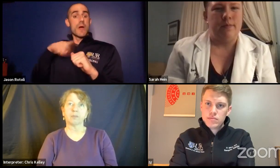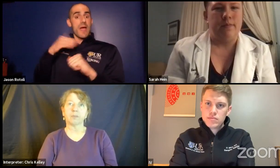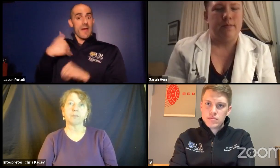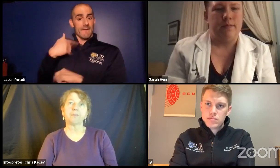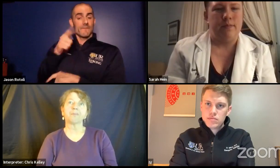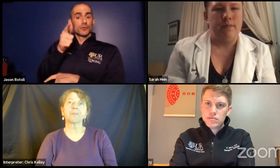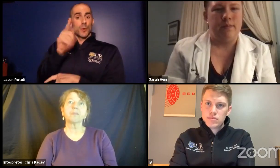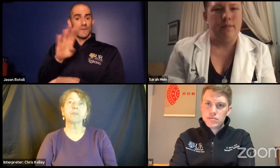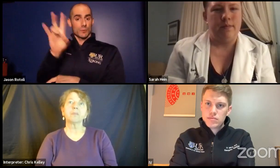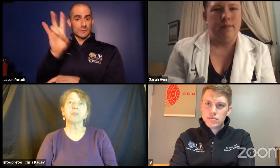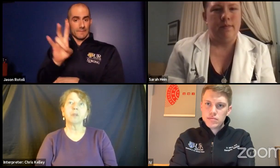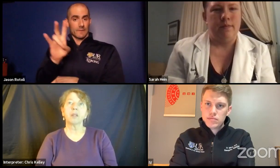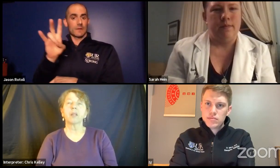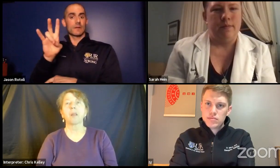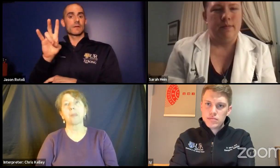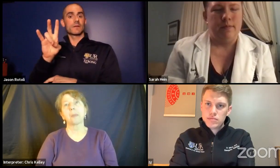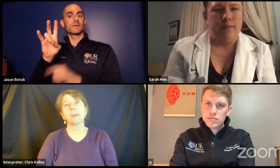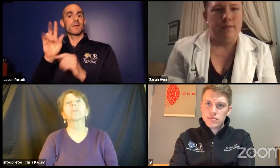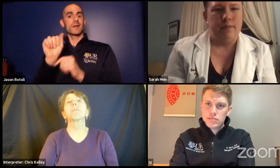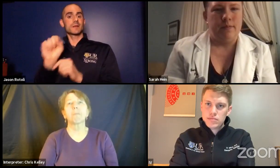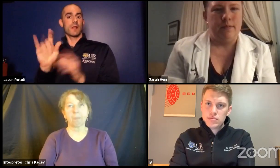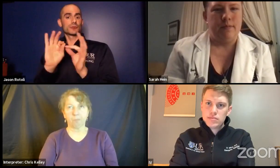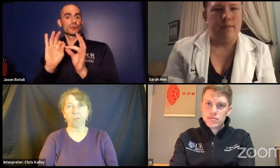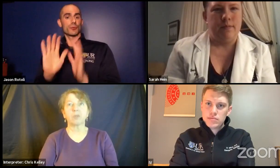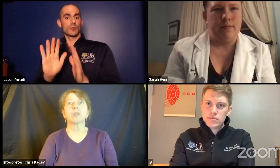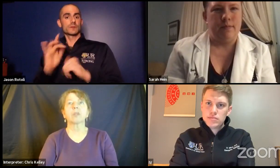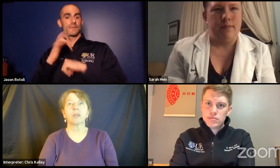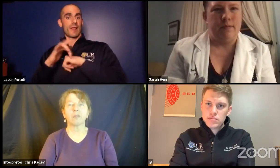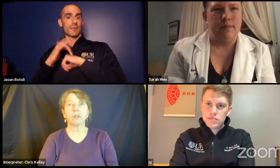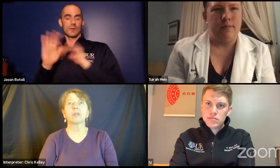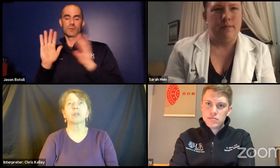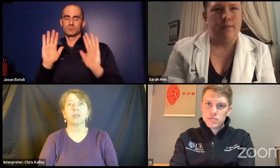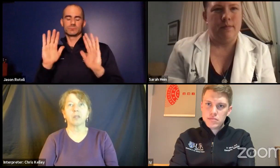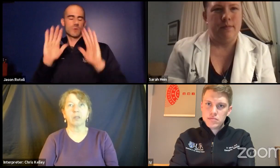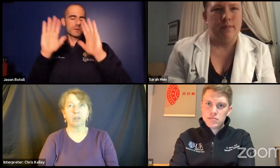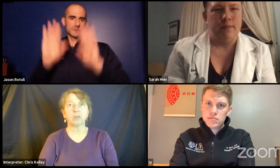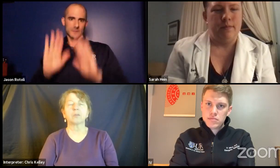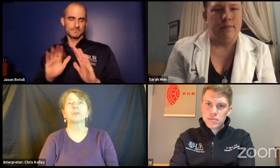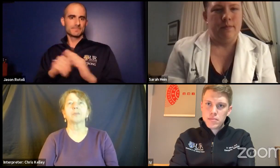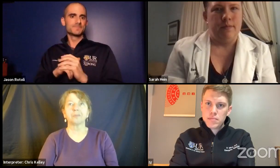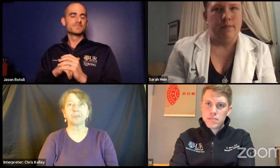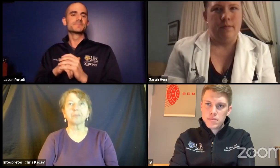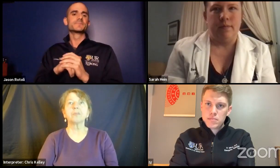And we understand totally what the other person is saying. So, that's a very cool thing about